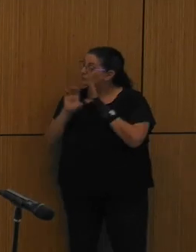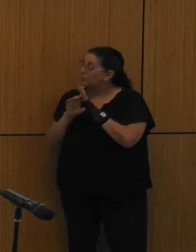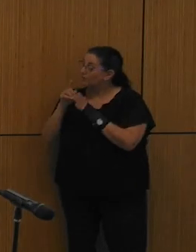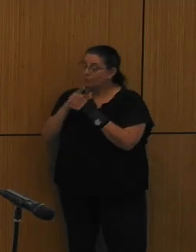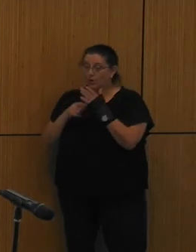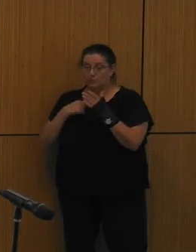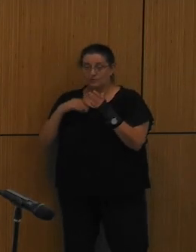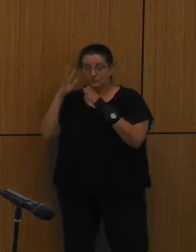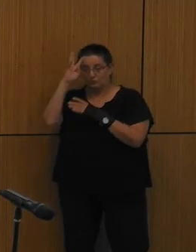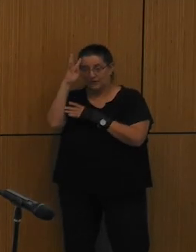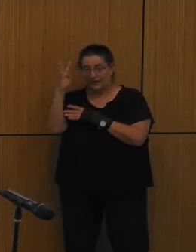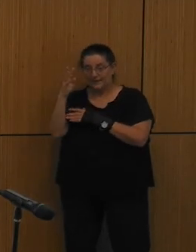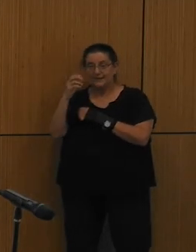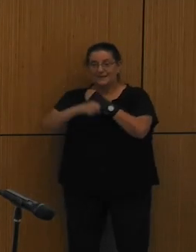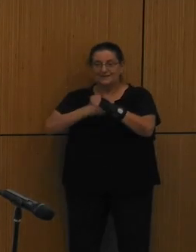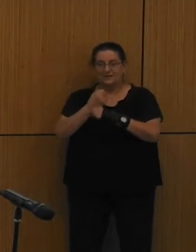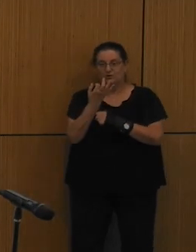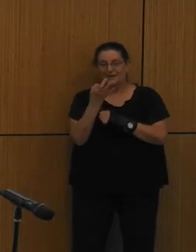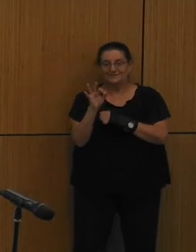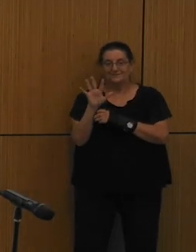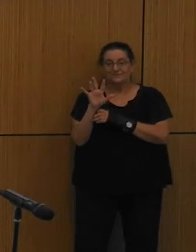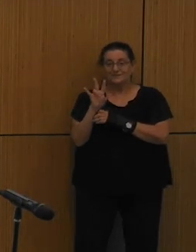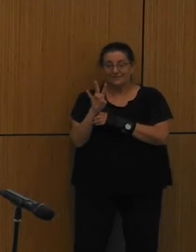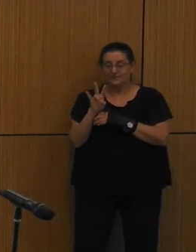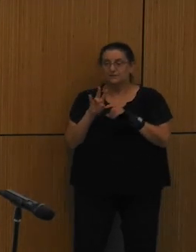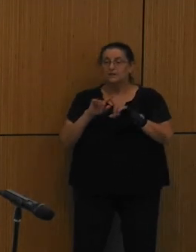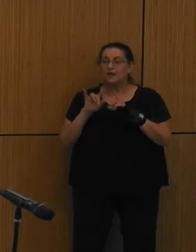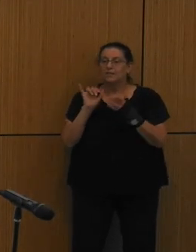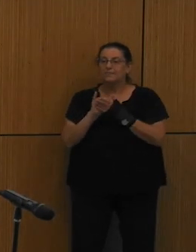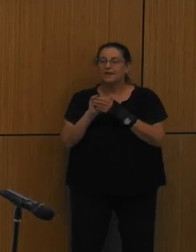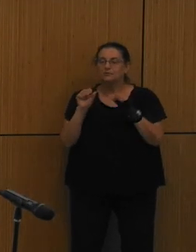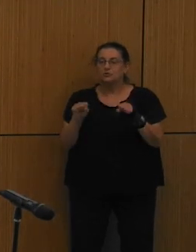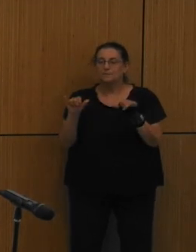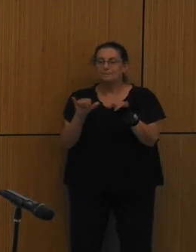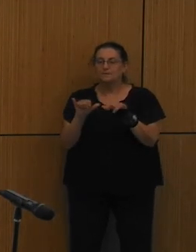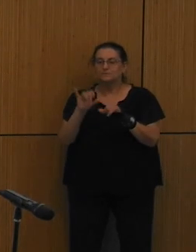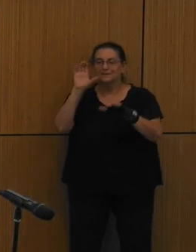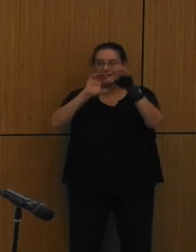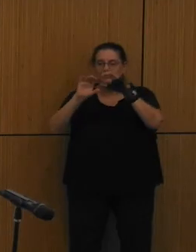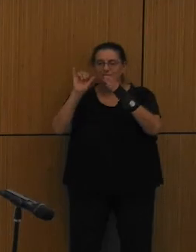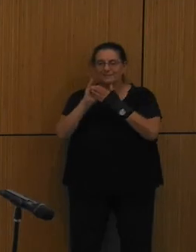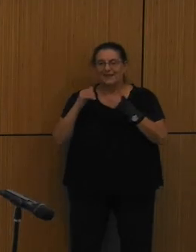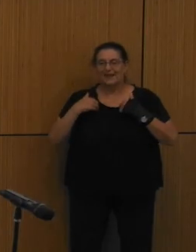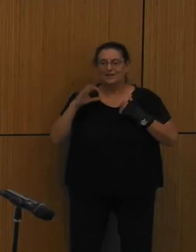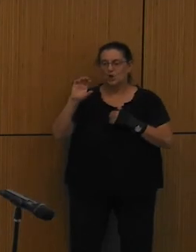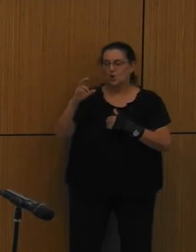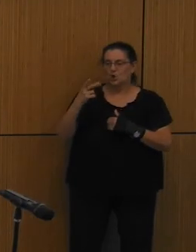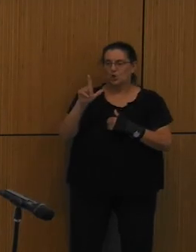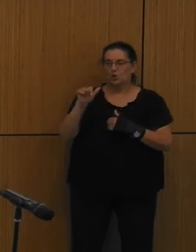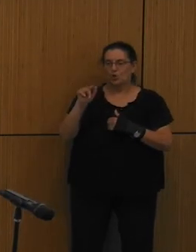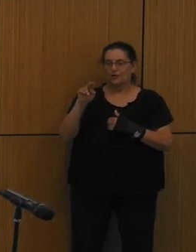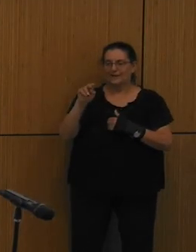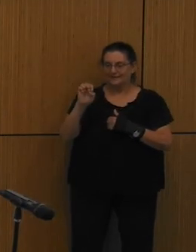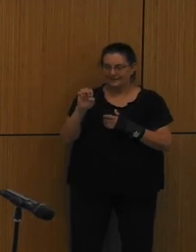It was created in 1957, and it was able to measure chemicals that contain chlorine at very, very low concentrations, these parts